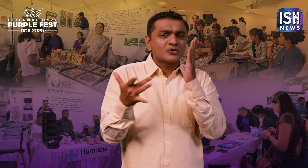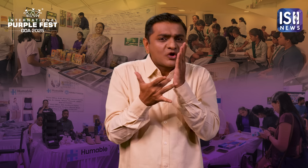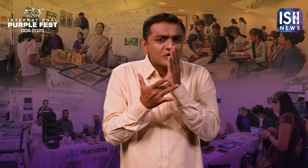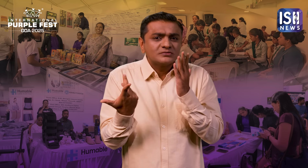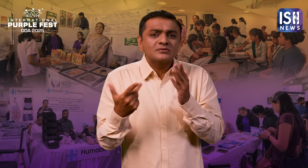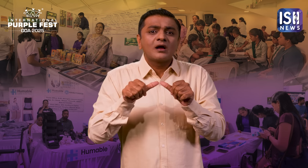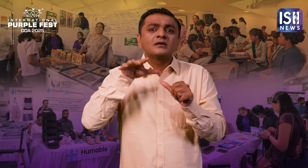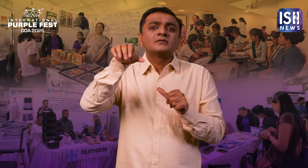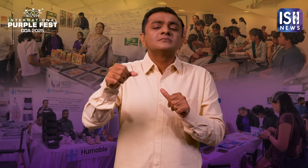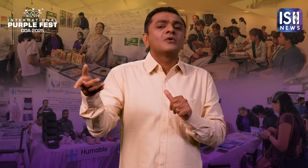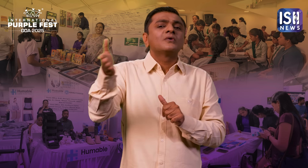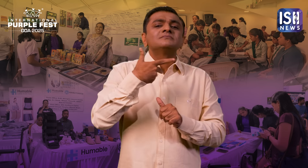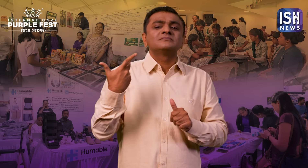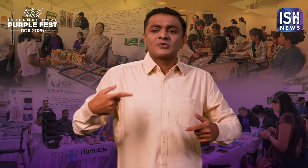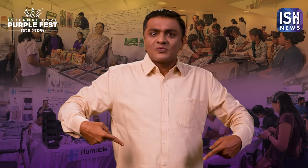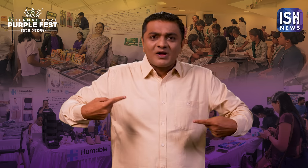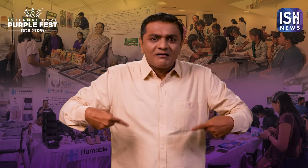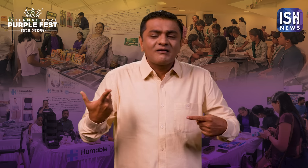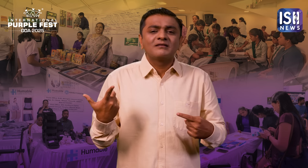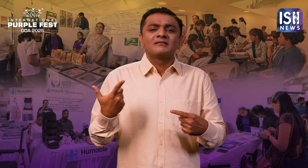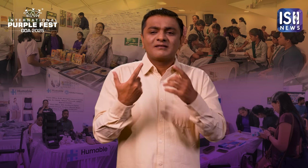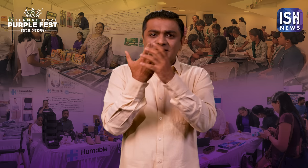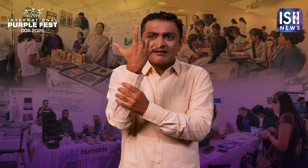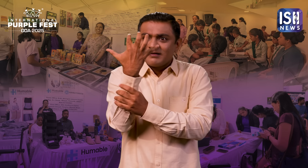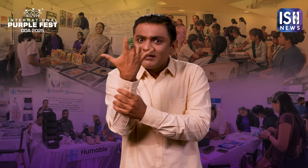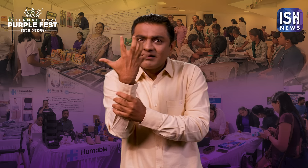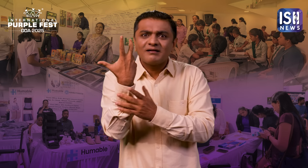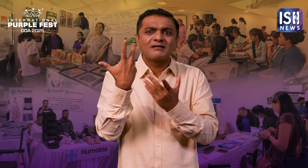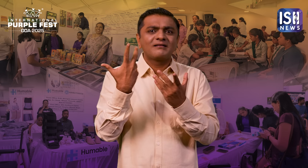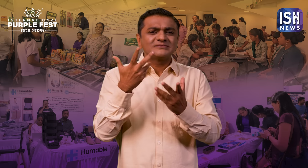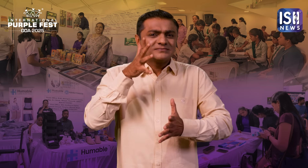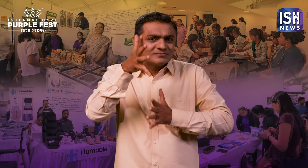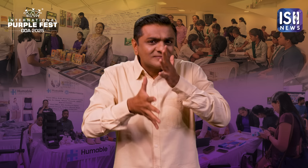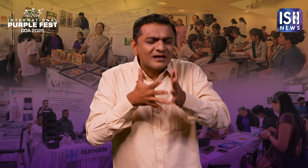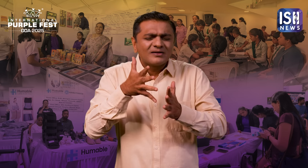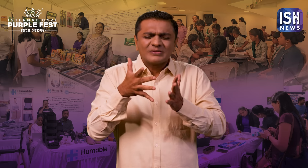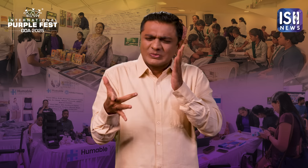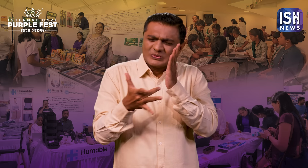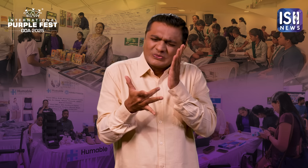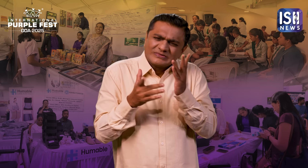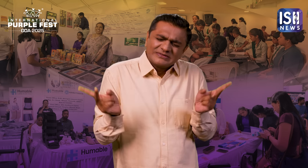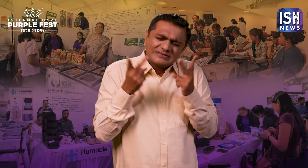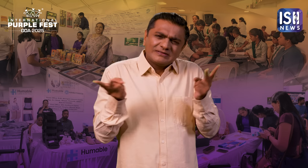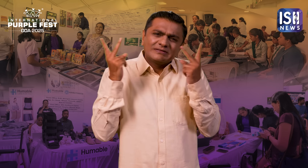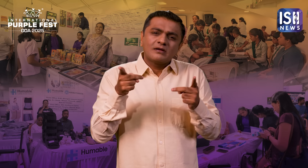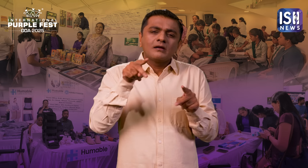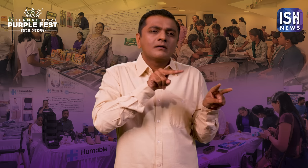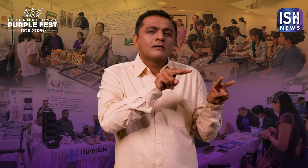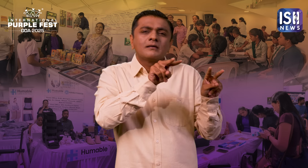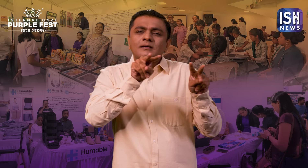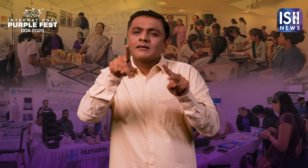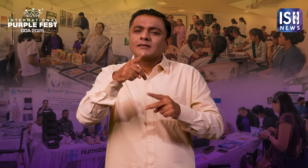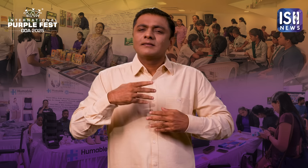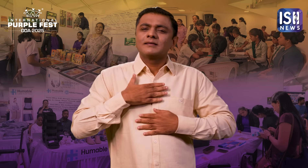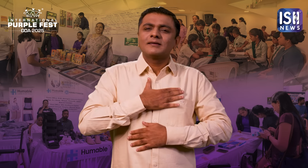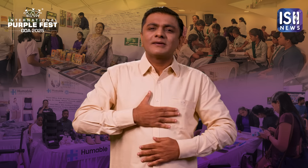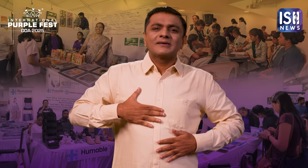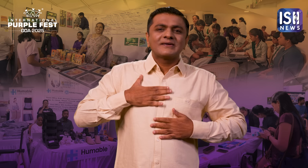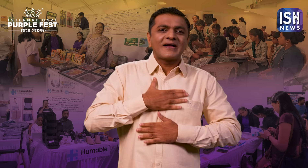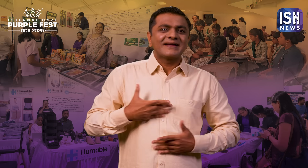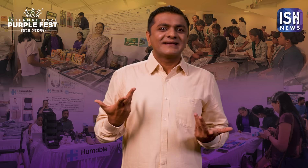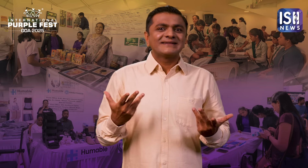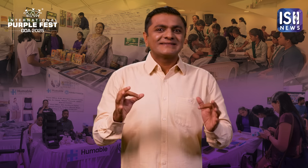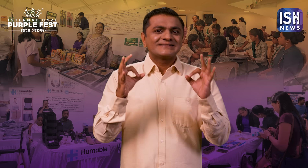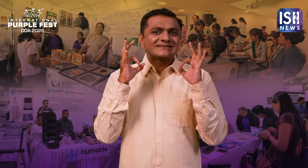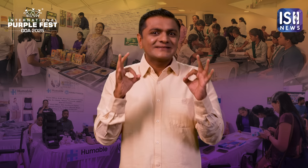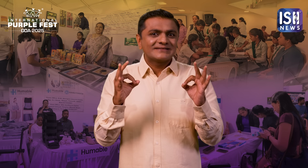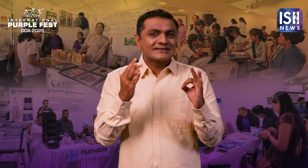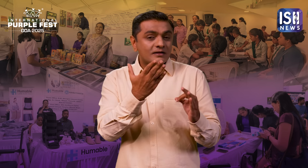one can experience accessibility tools like wheelchairs, signing gloves, and more. It’s something you can truly enjoy!